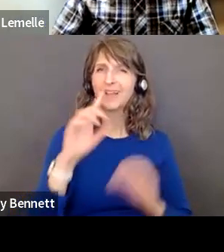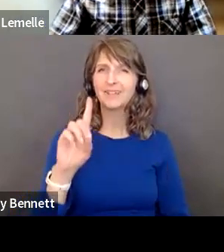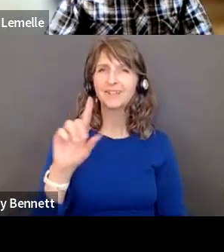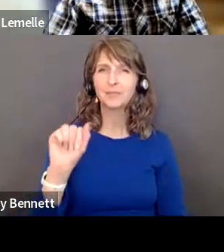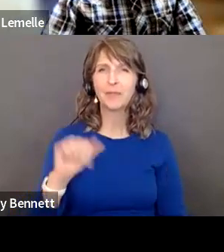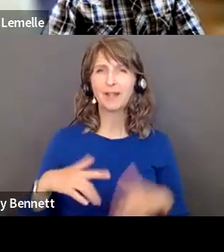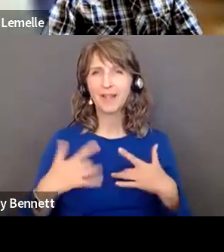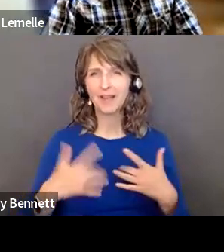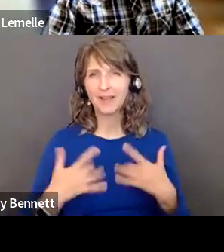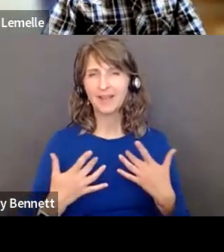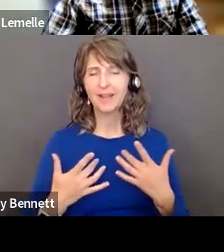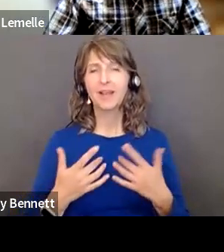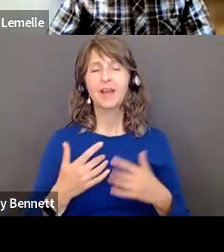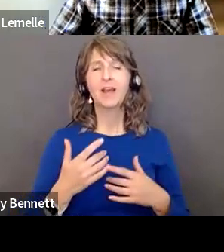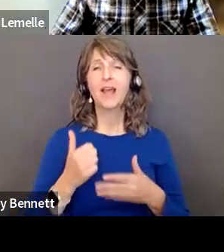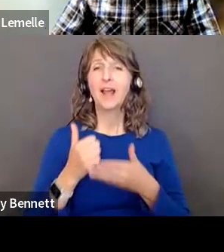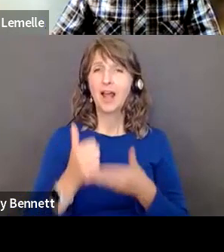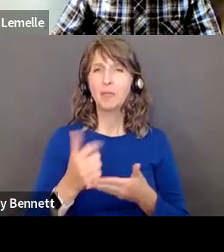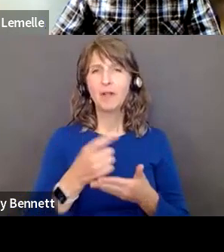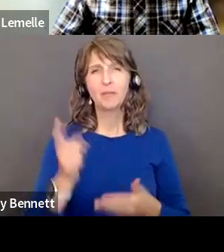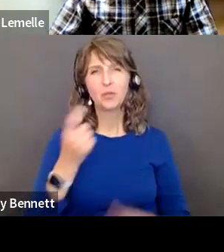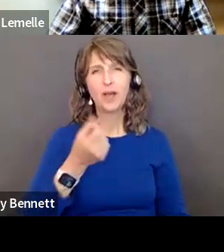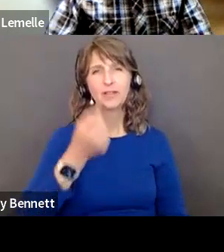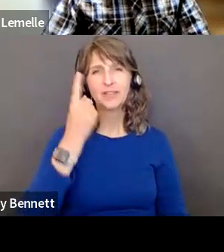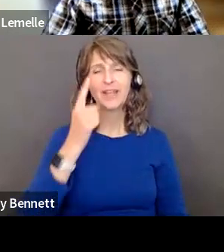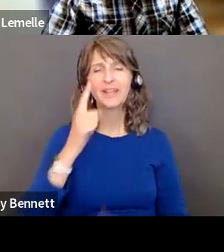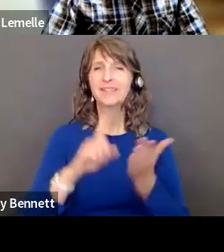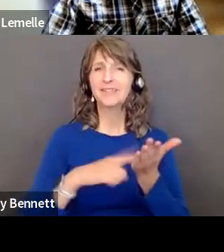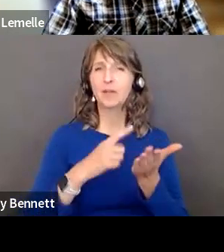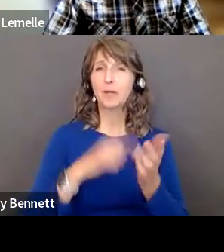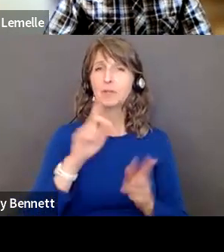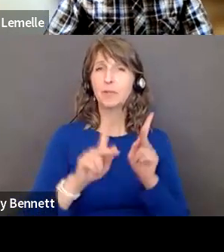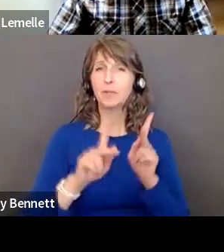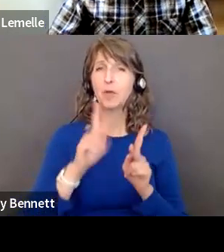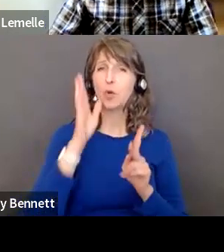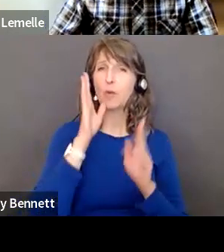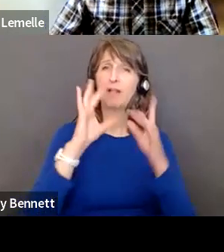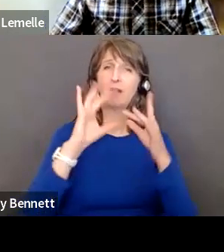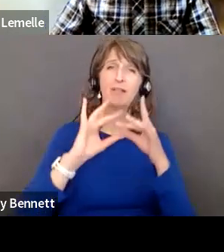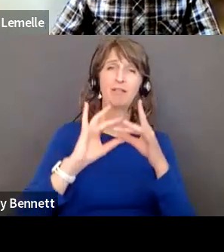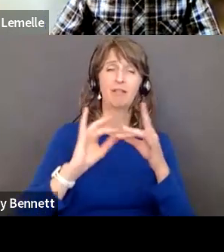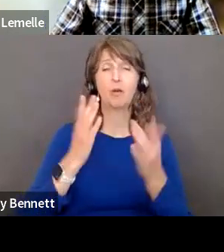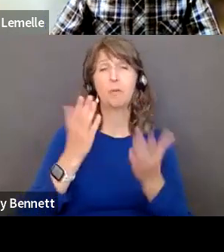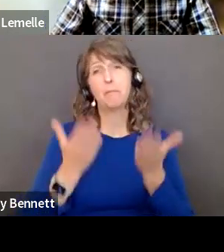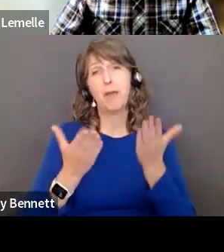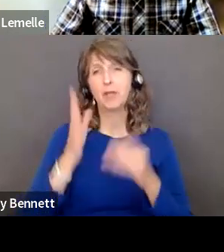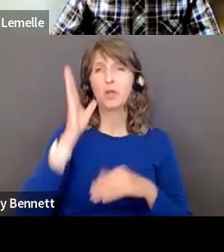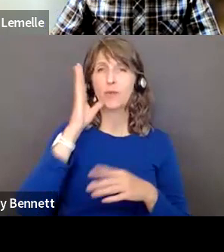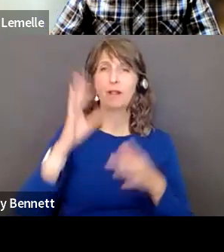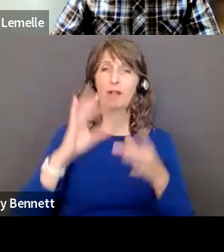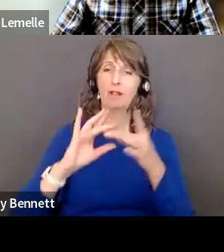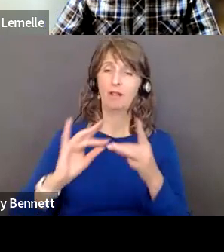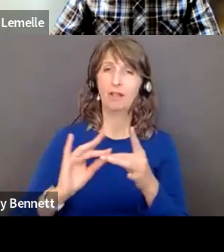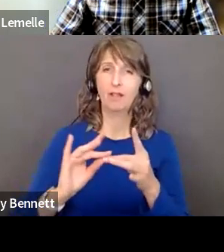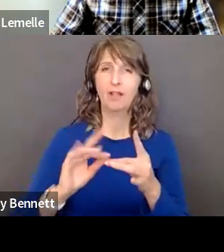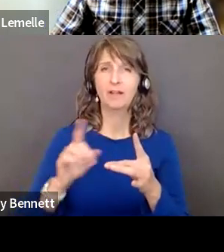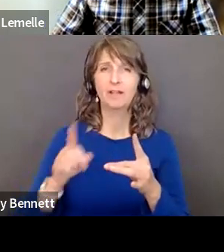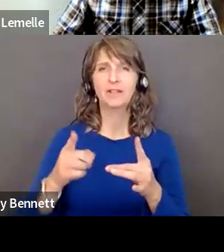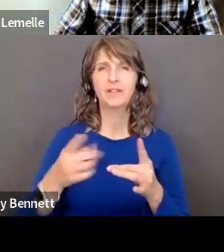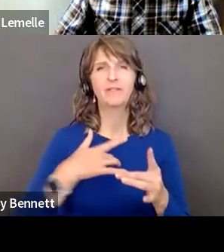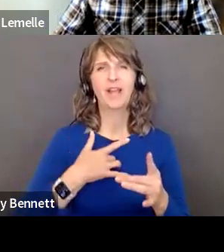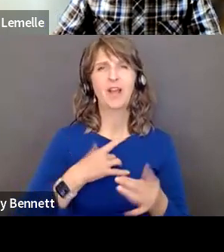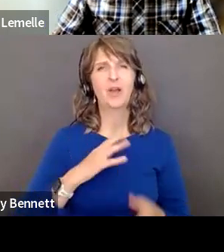People are or might say things to them that try to. That will try to discourage them or hurt their feelings.